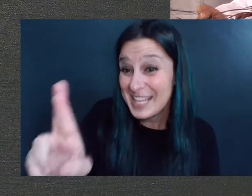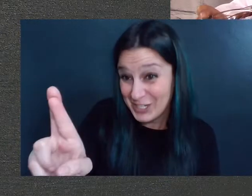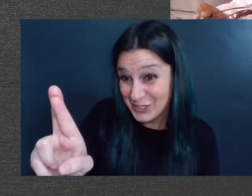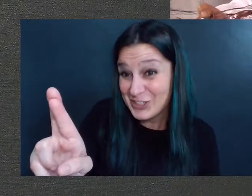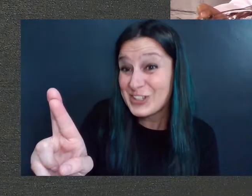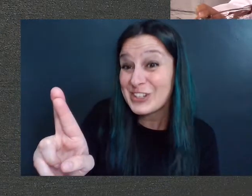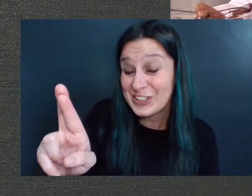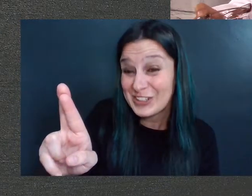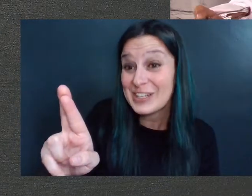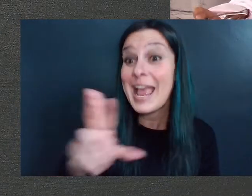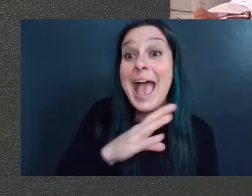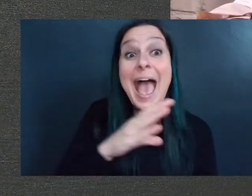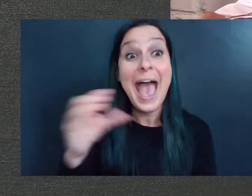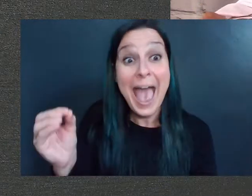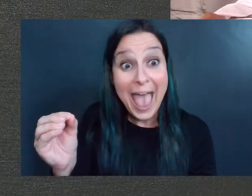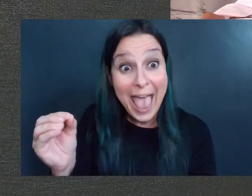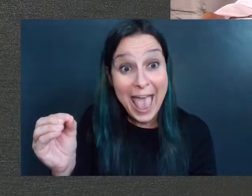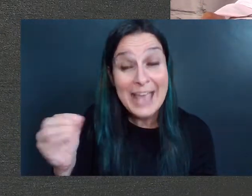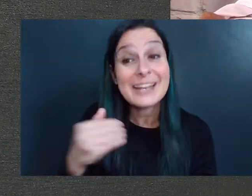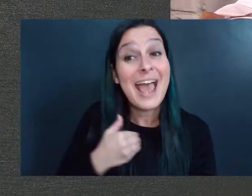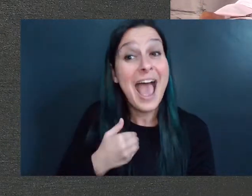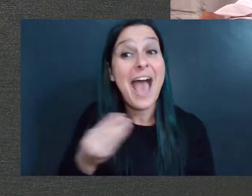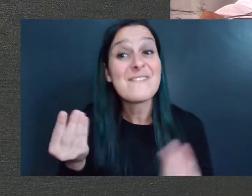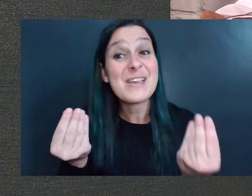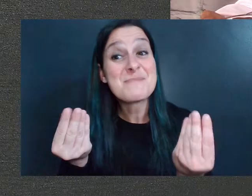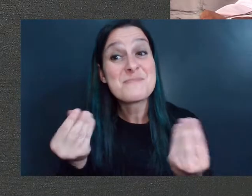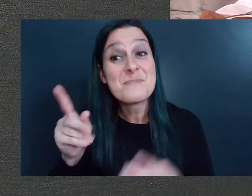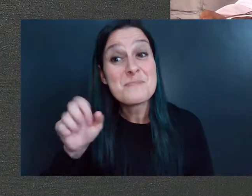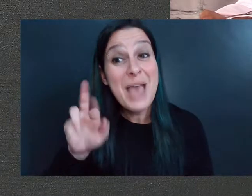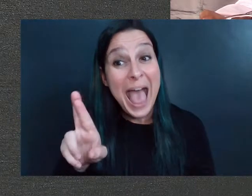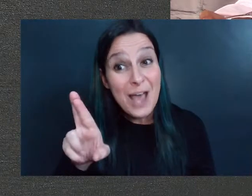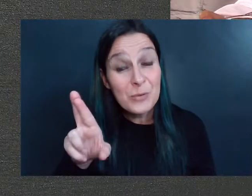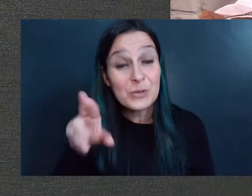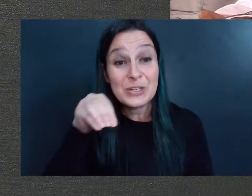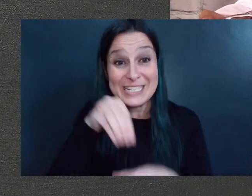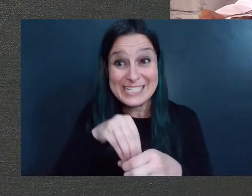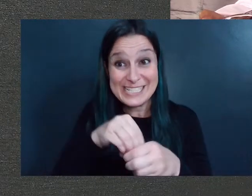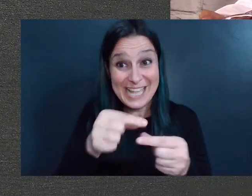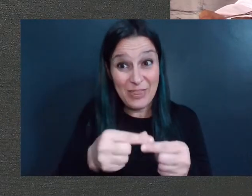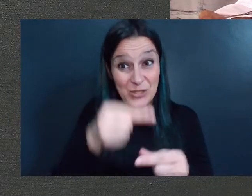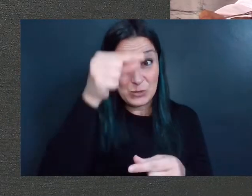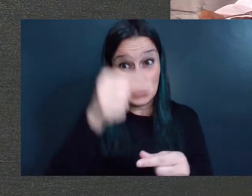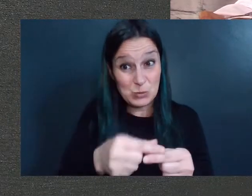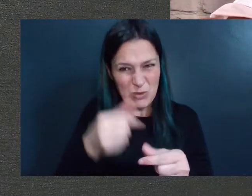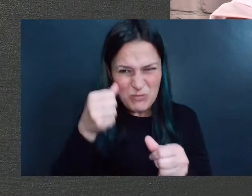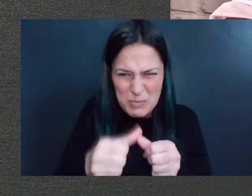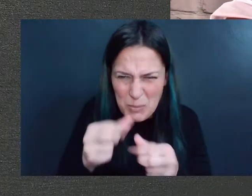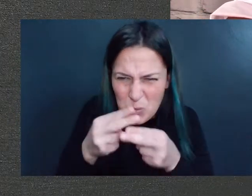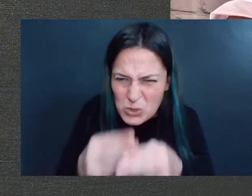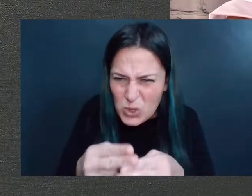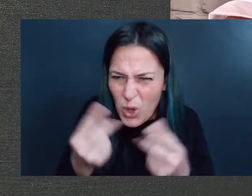The vinegar. And I have a powder inside of the test tubes. Do you remember what the powder was called?